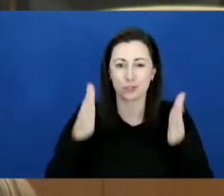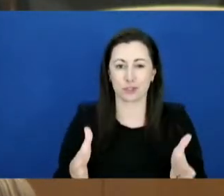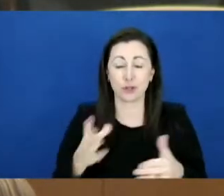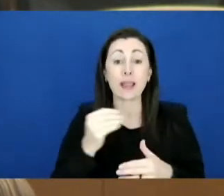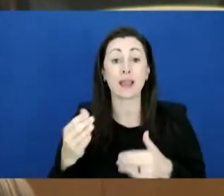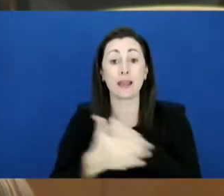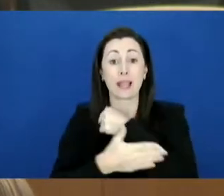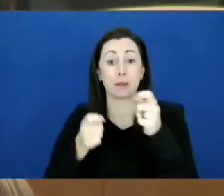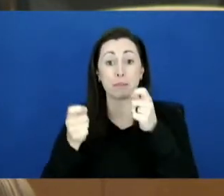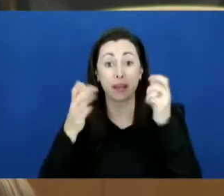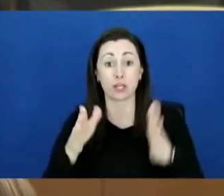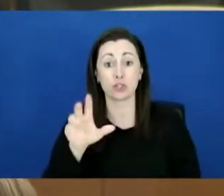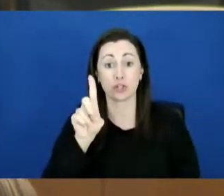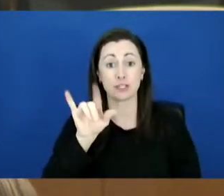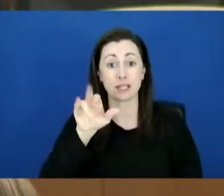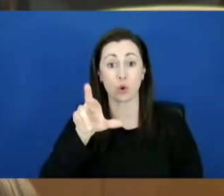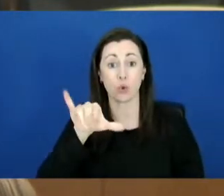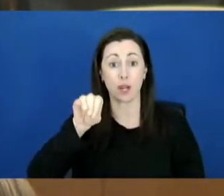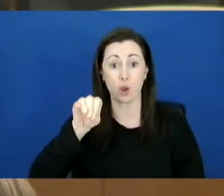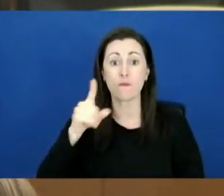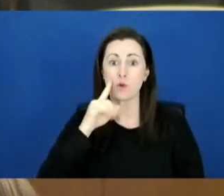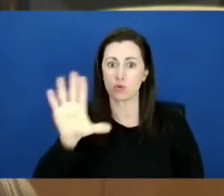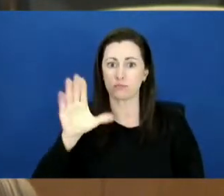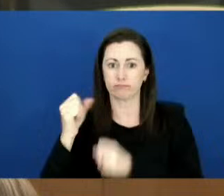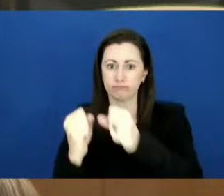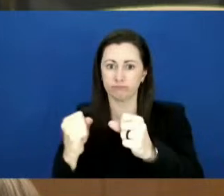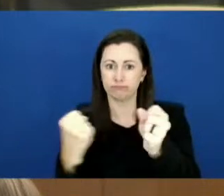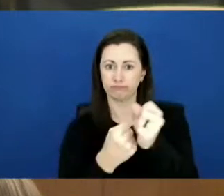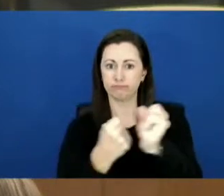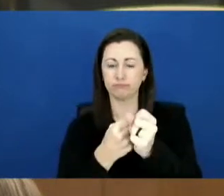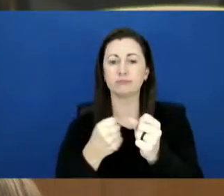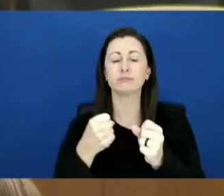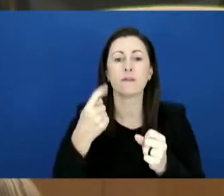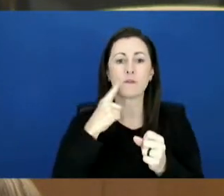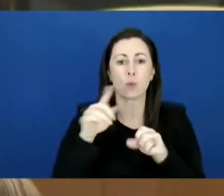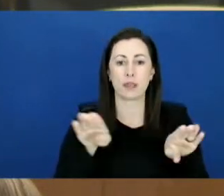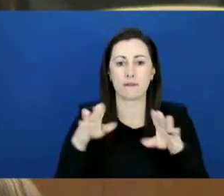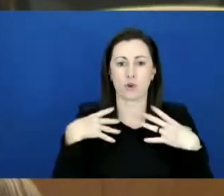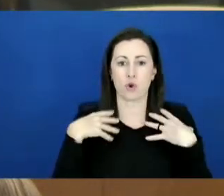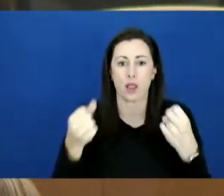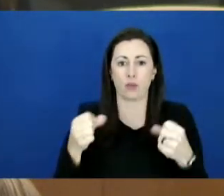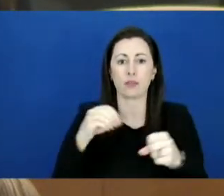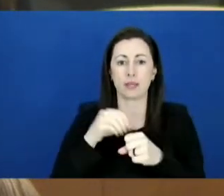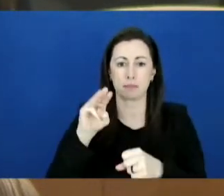COUNTY COMMISSIONERS, AND THANK